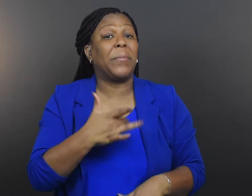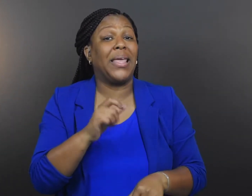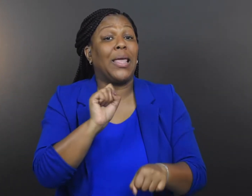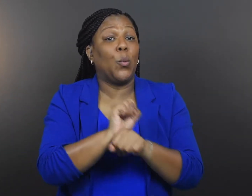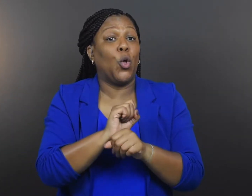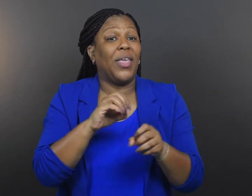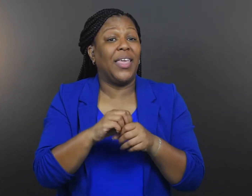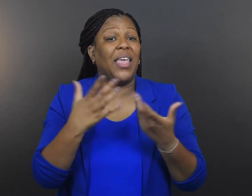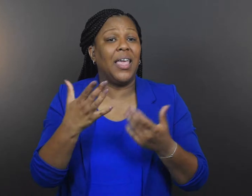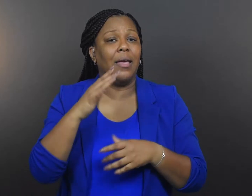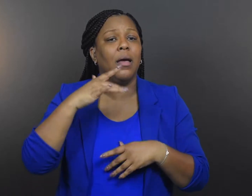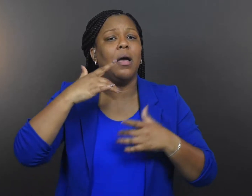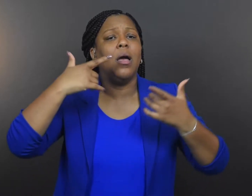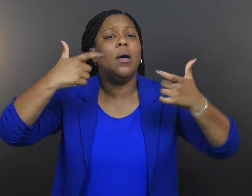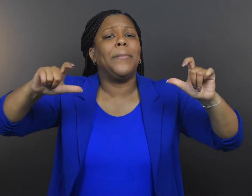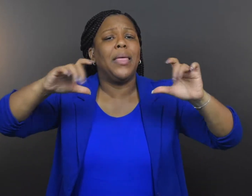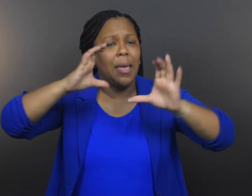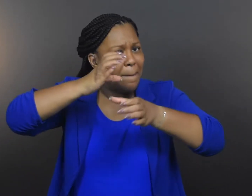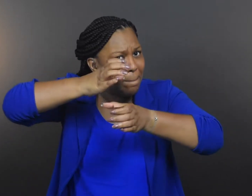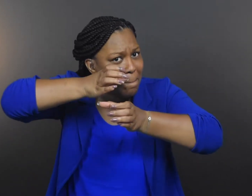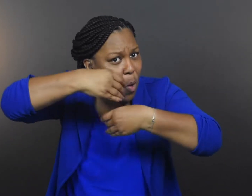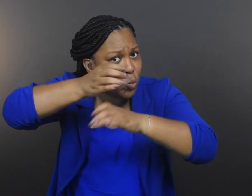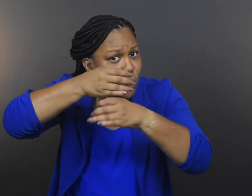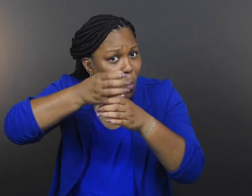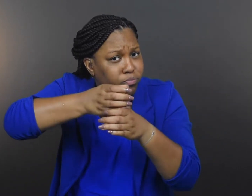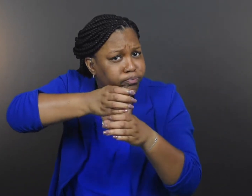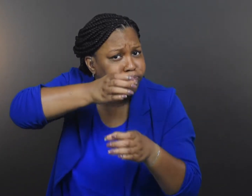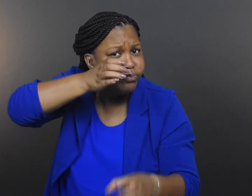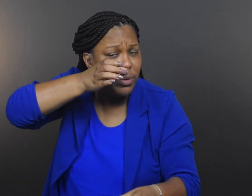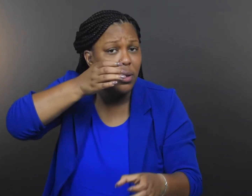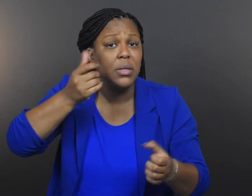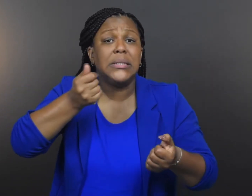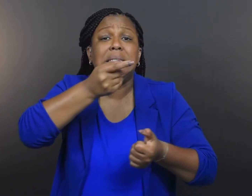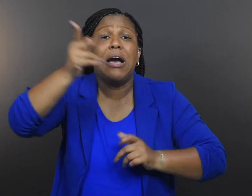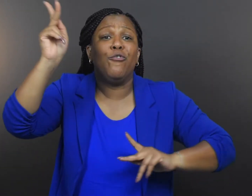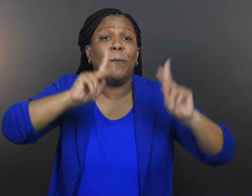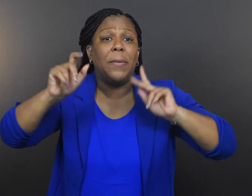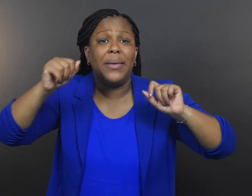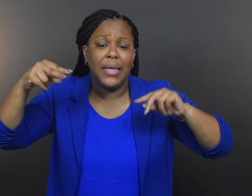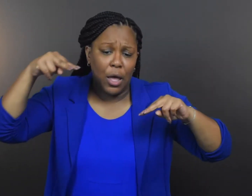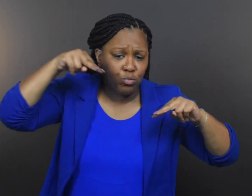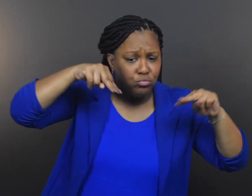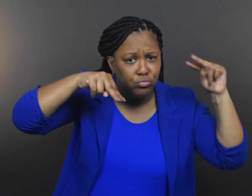The room they usually worked in has a big microscope that several people can use at once,